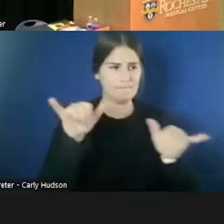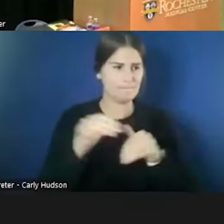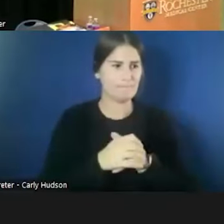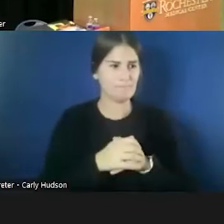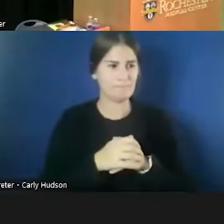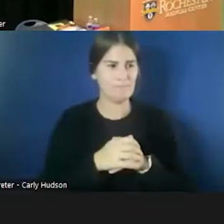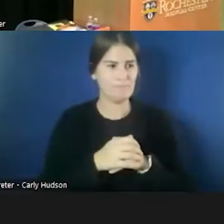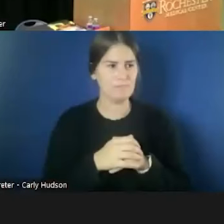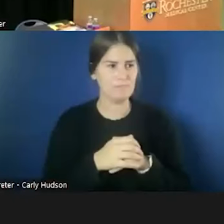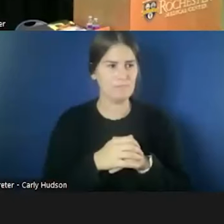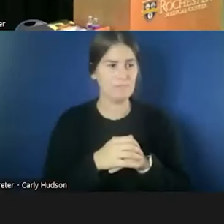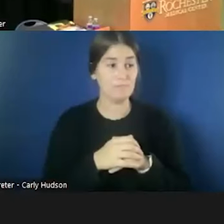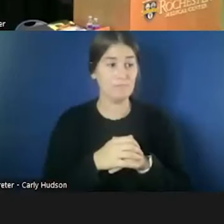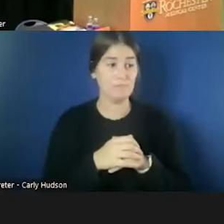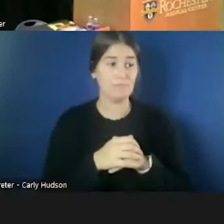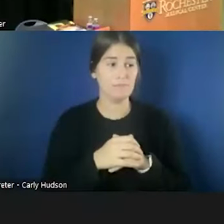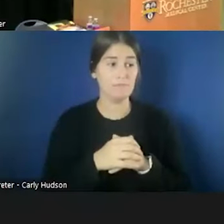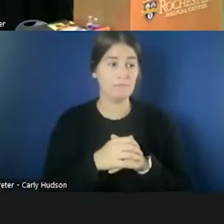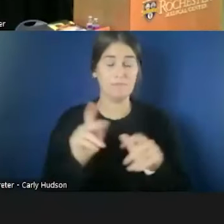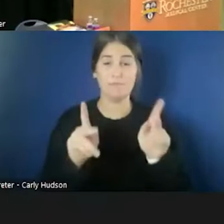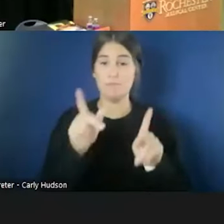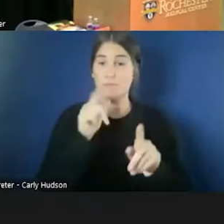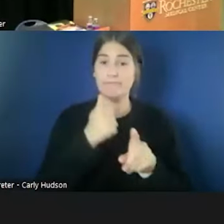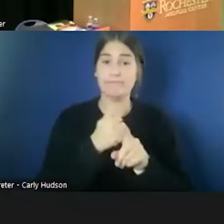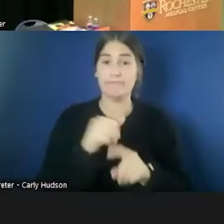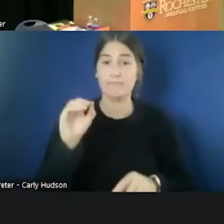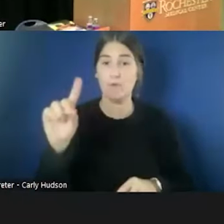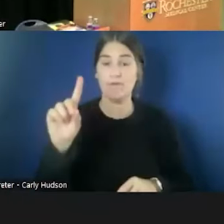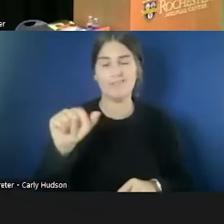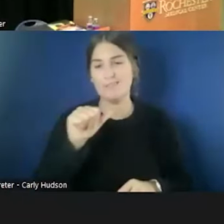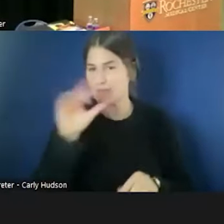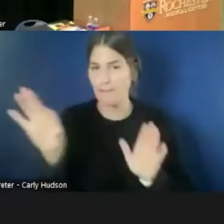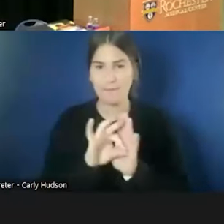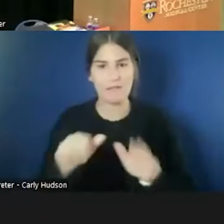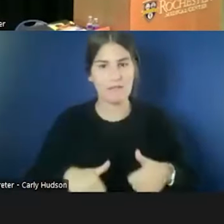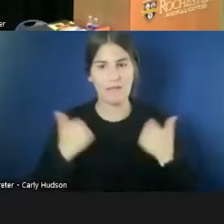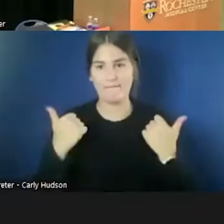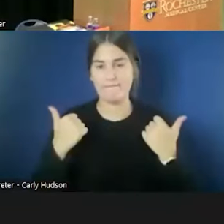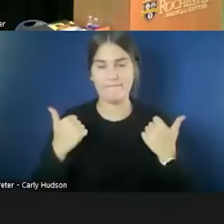belief people that overdose on drugs did not choose that lifestyle no one wakes up and says